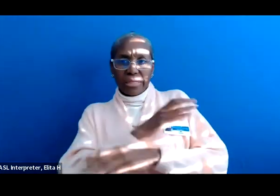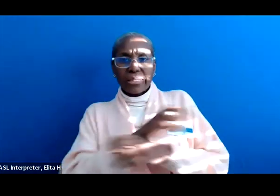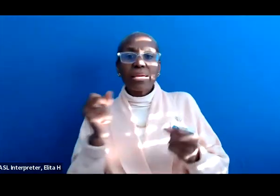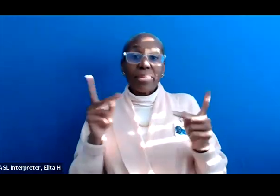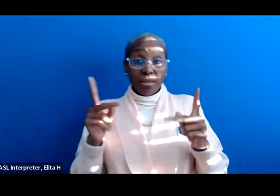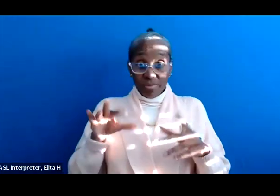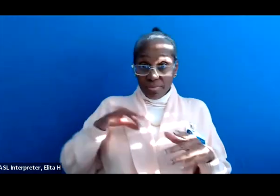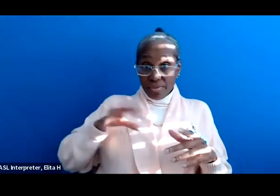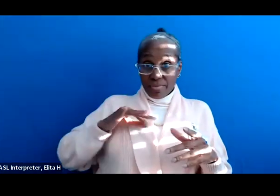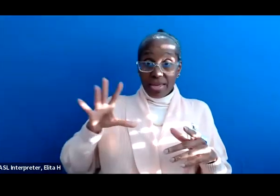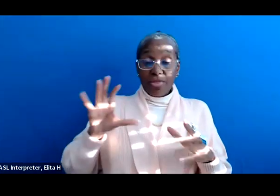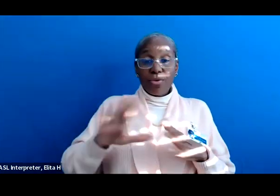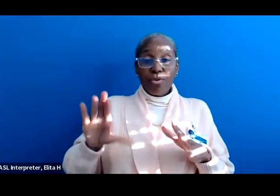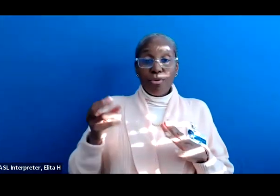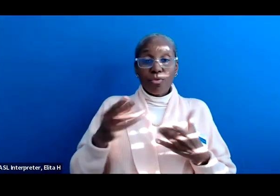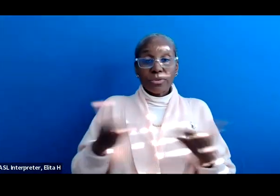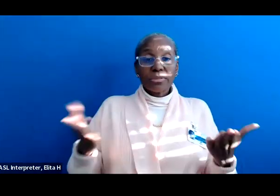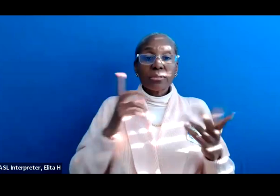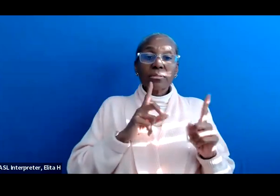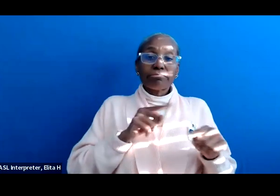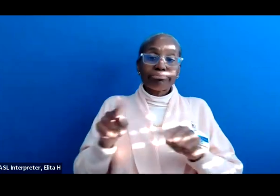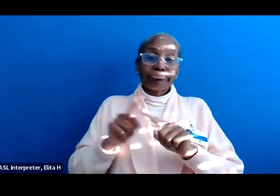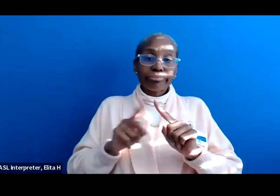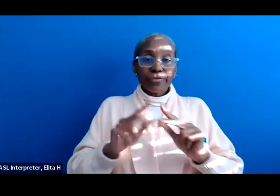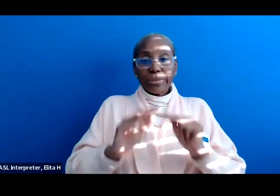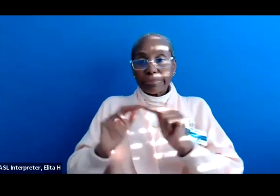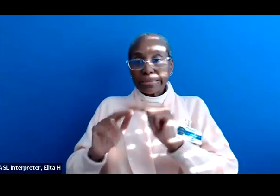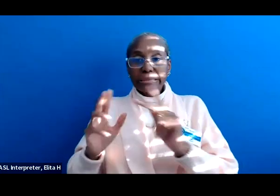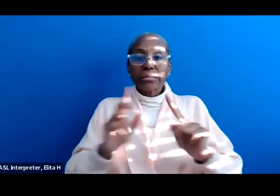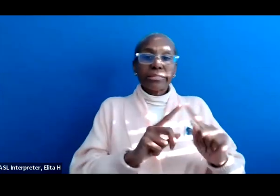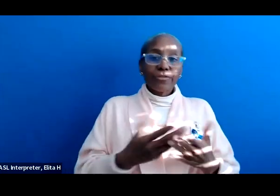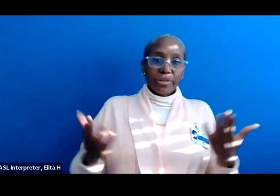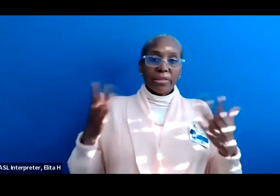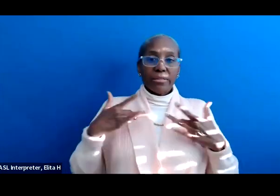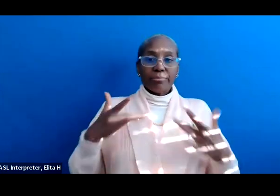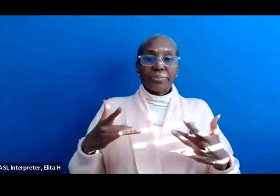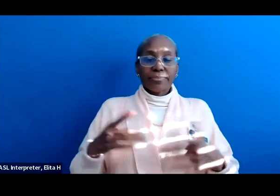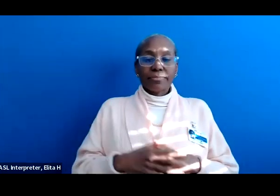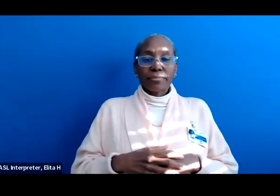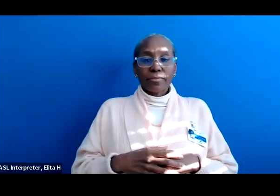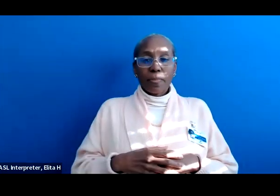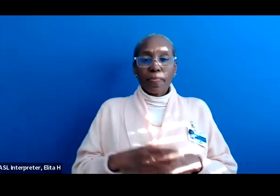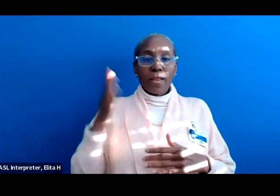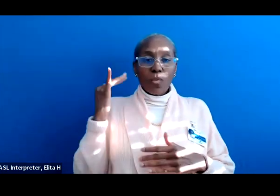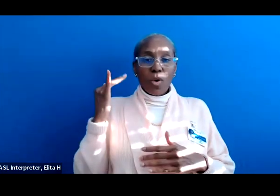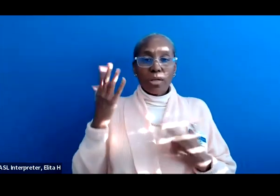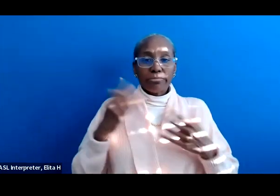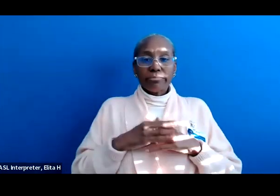to pay for their own supplies when they go to different facilities or when they do different things. Why is that? I don't know.